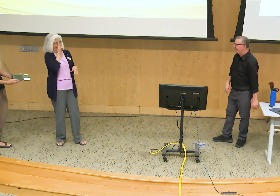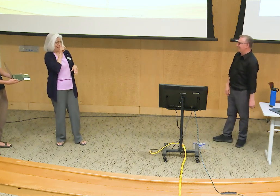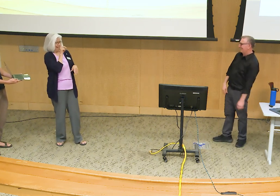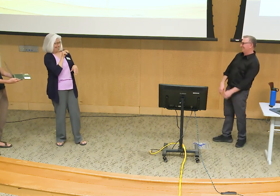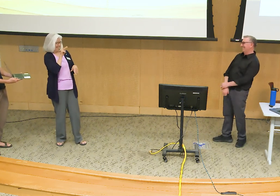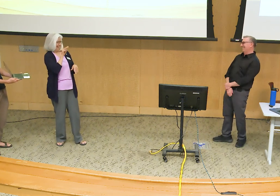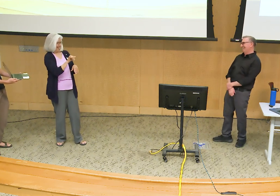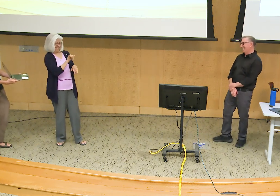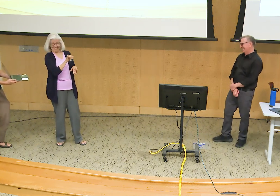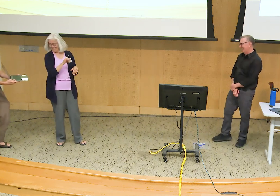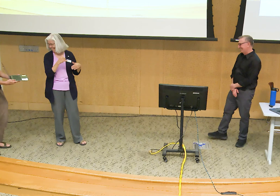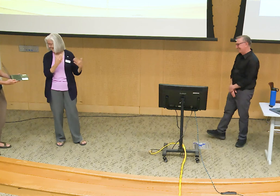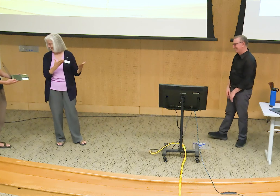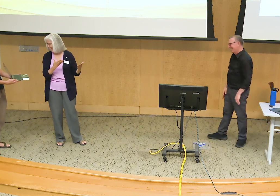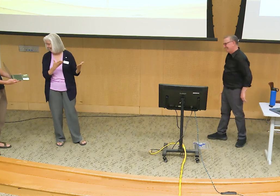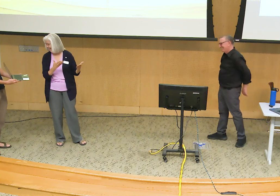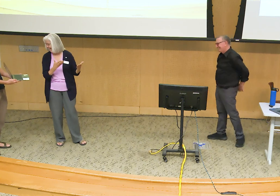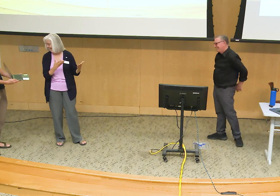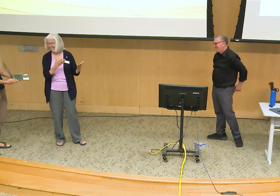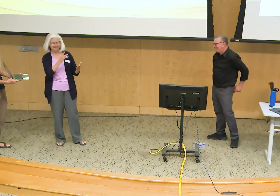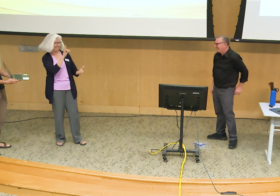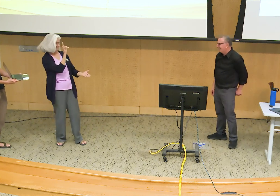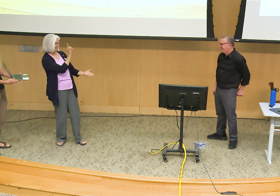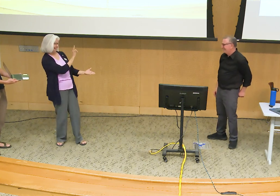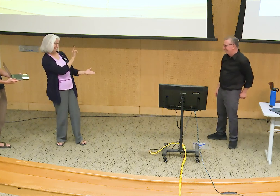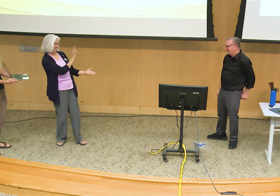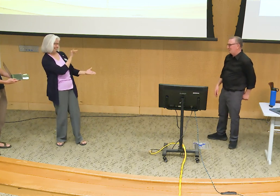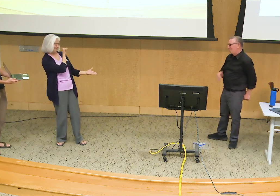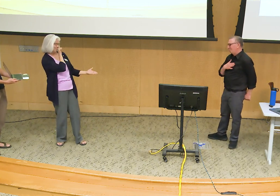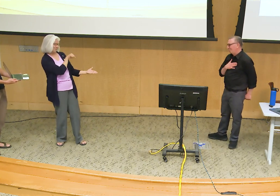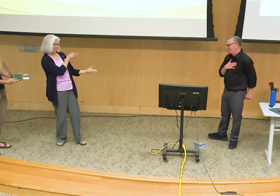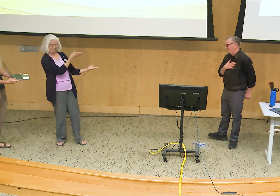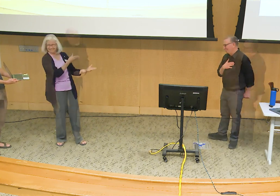She says, "I'm so proud of my Uncle Danny. I love you so much."